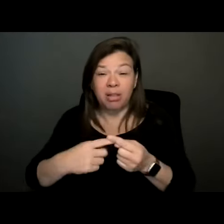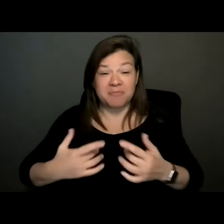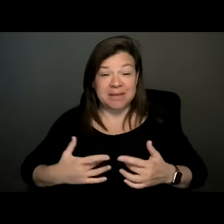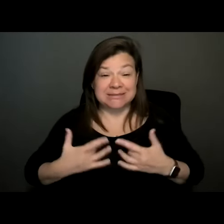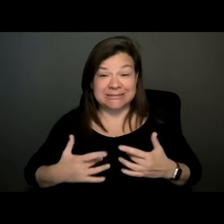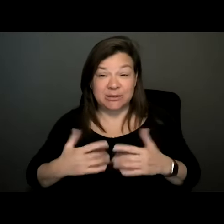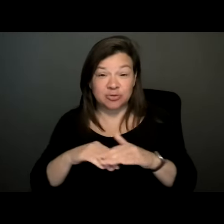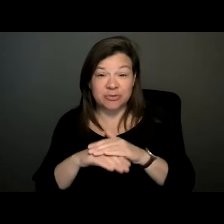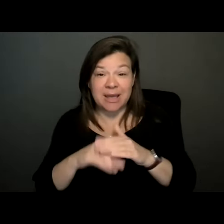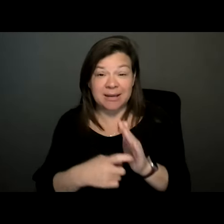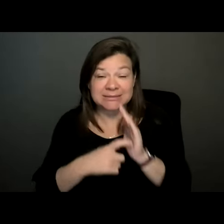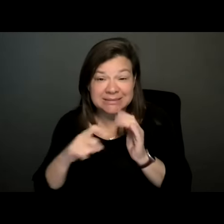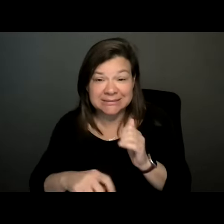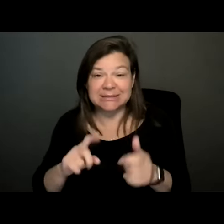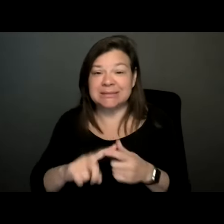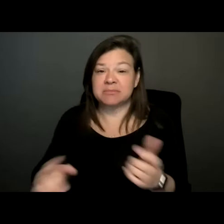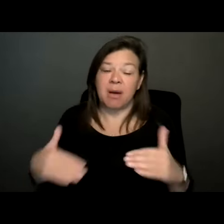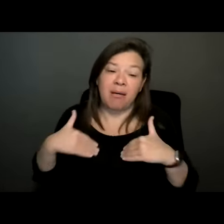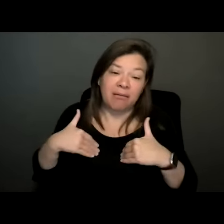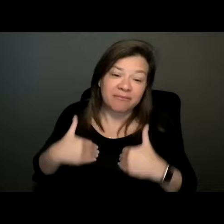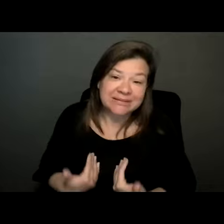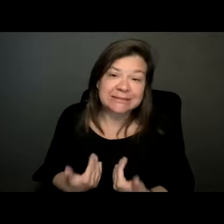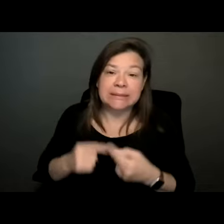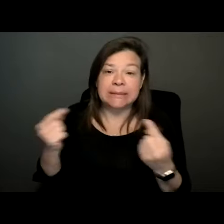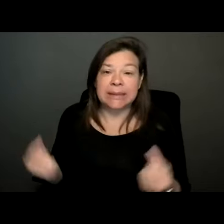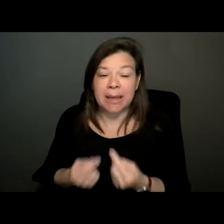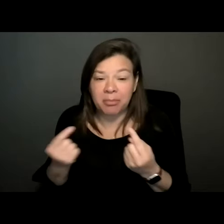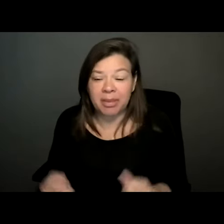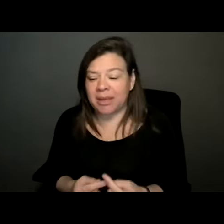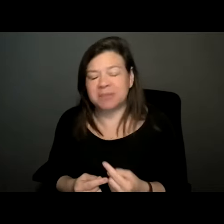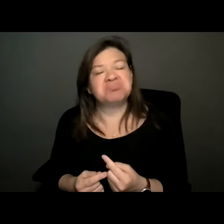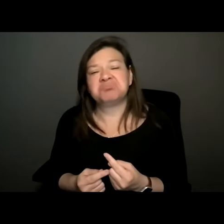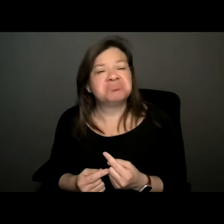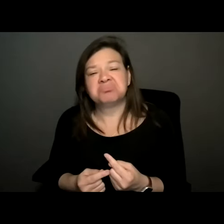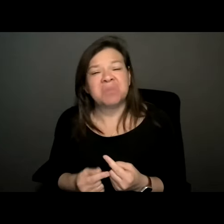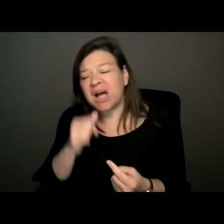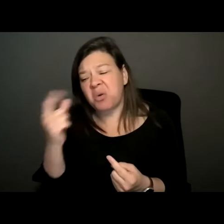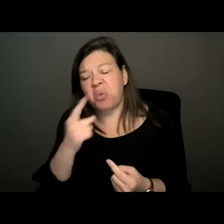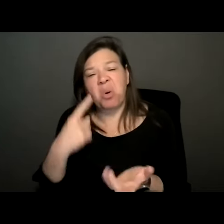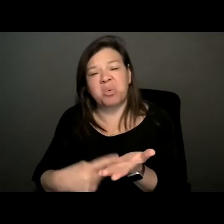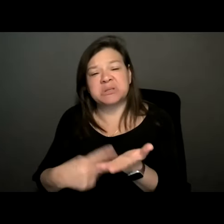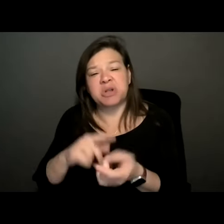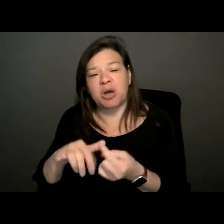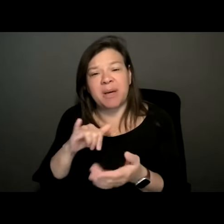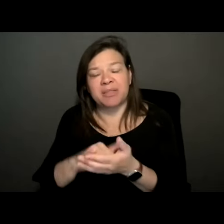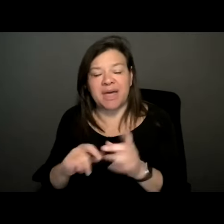of my fatigue and pain related needs. Sometimes I do. At this point, I am pretty open,